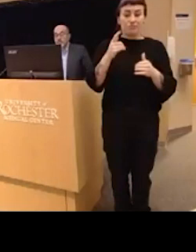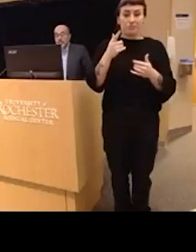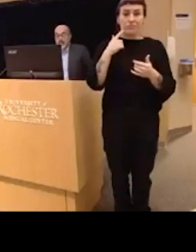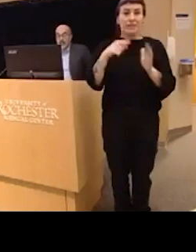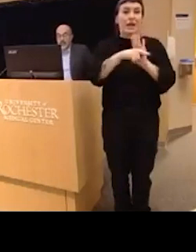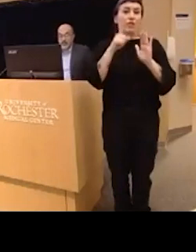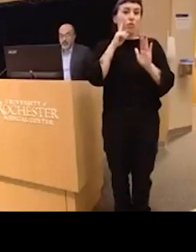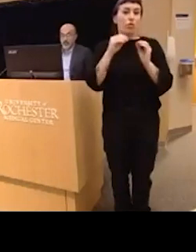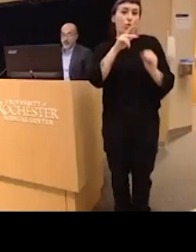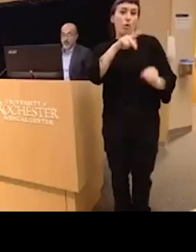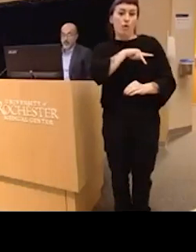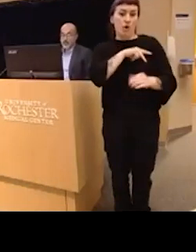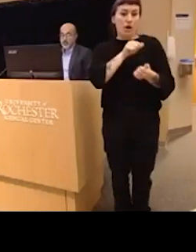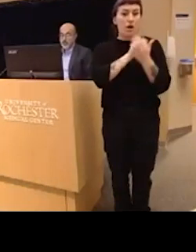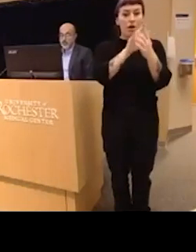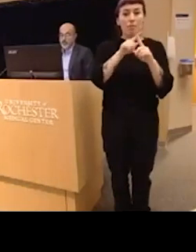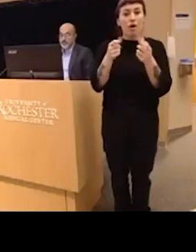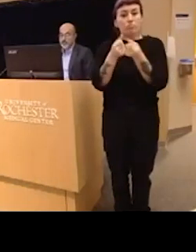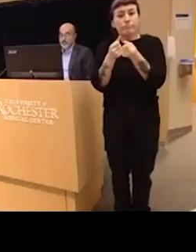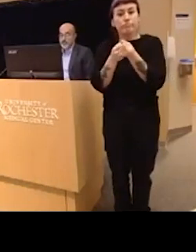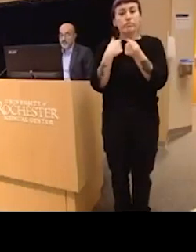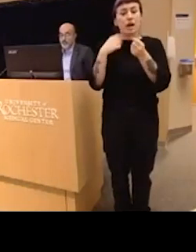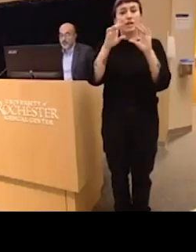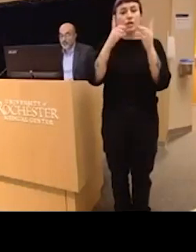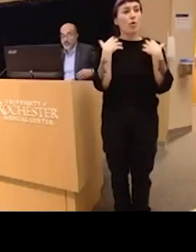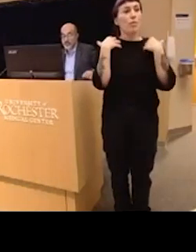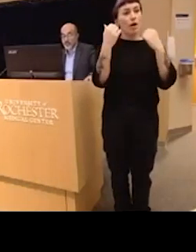really advocated by Department of Health use and Human Services this is a really influential tax